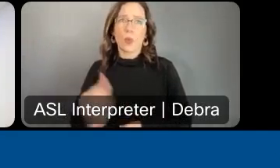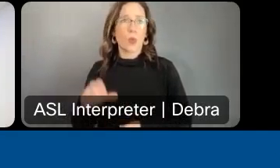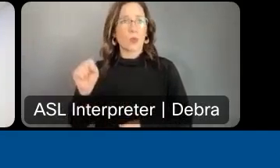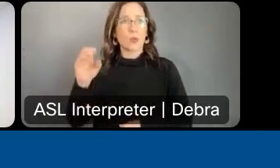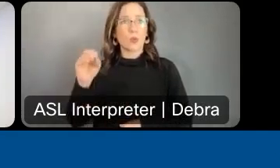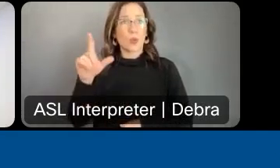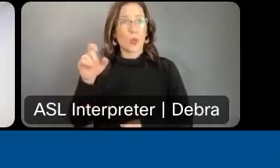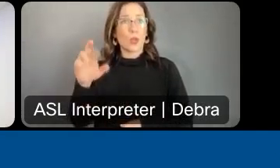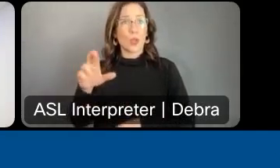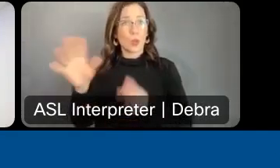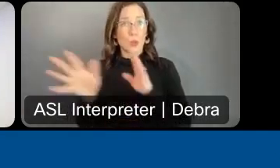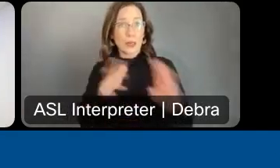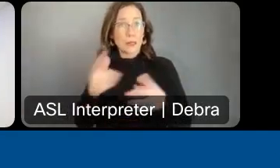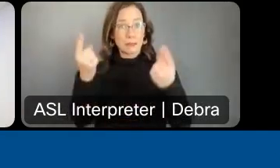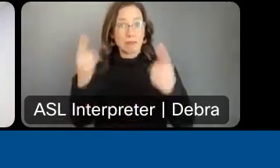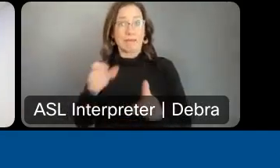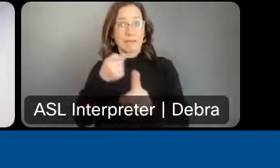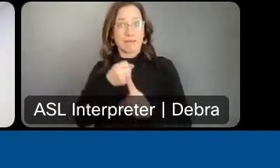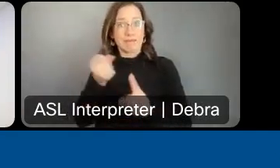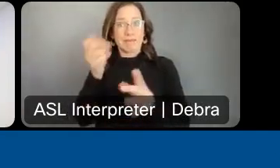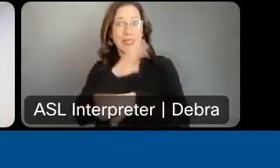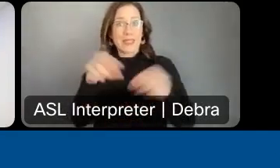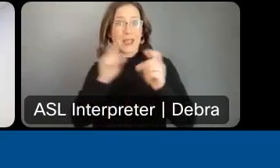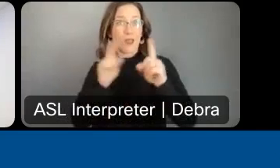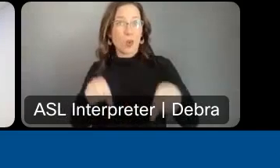that led to Executive Order 14028A,